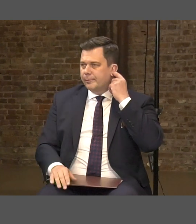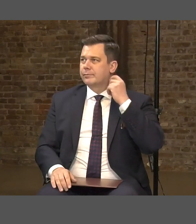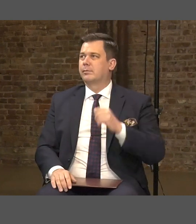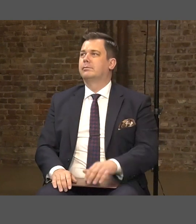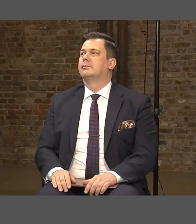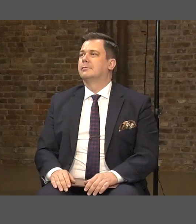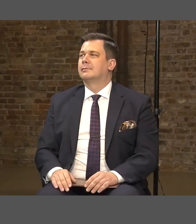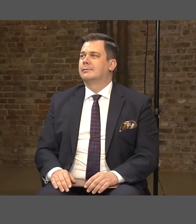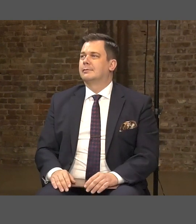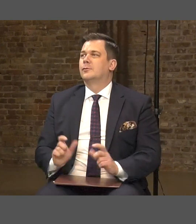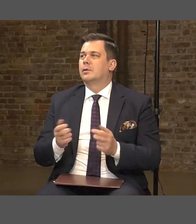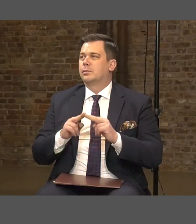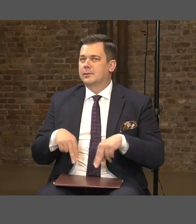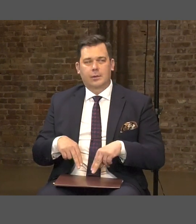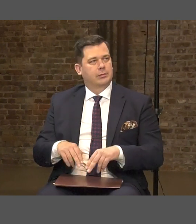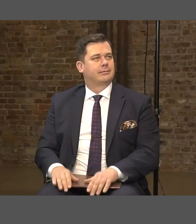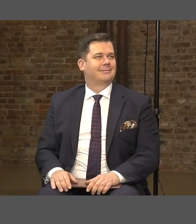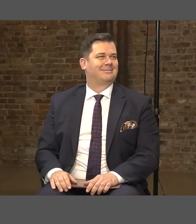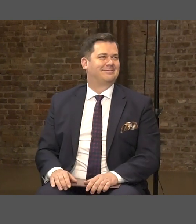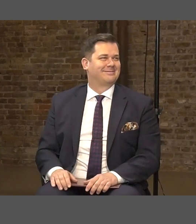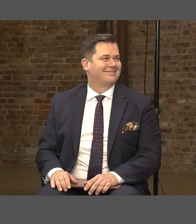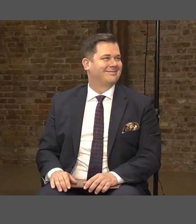But what's left?